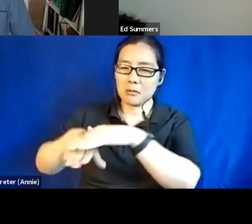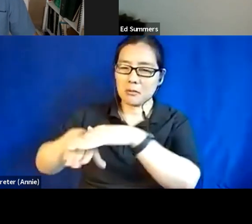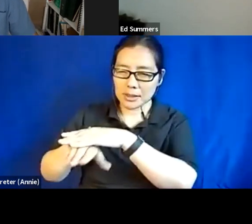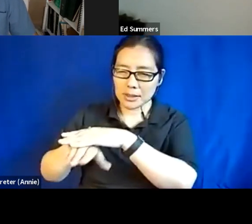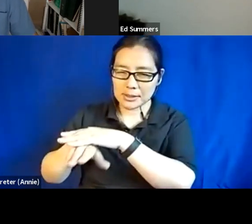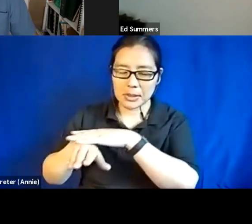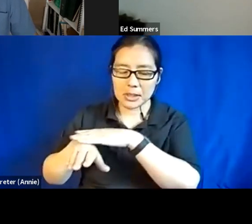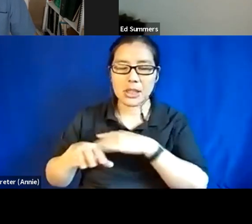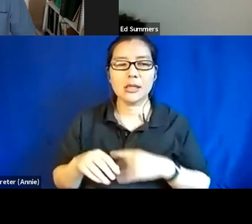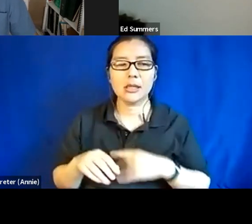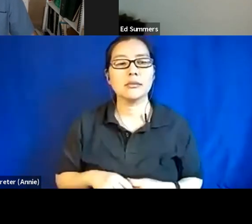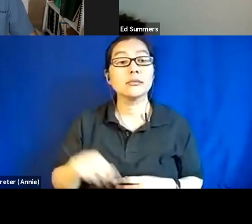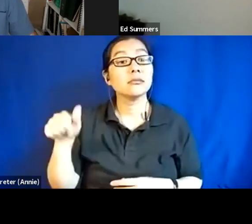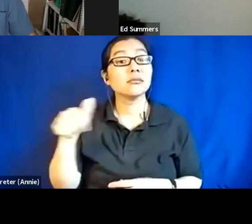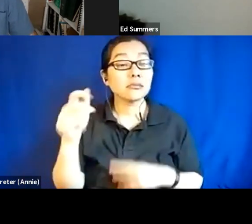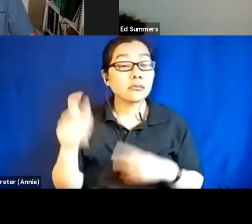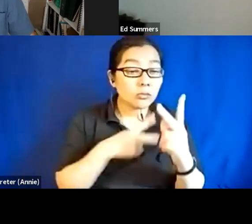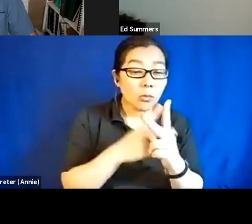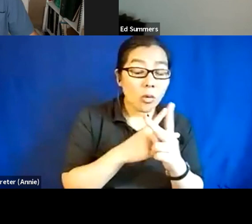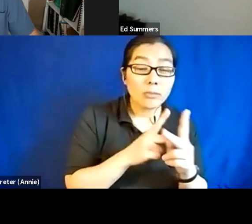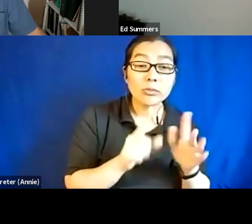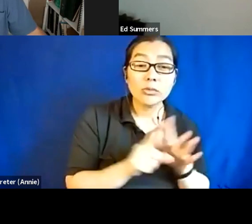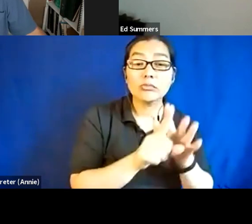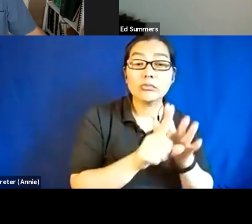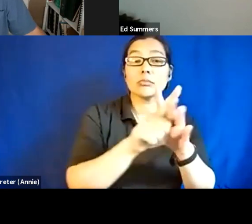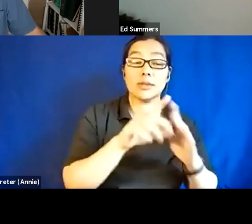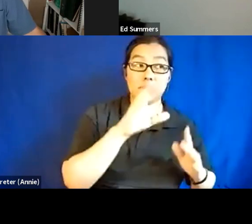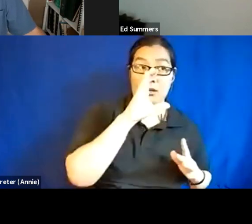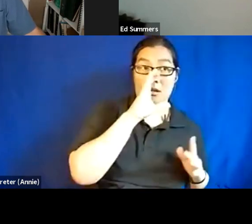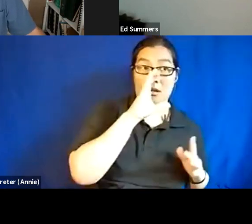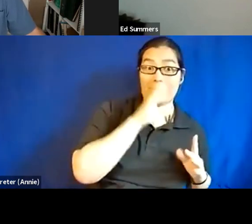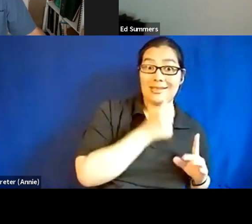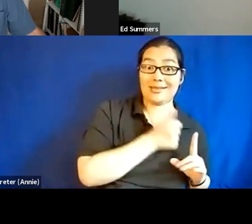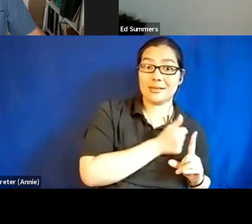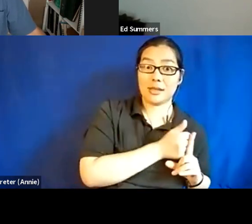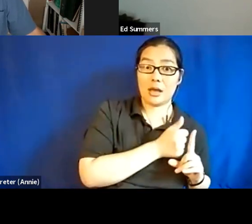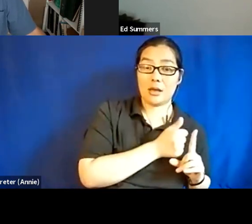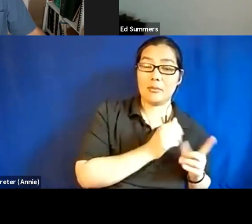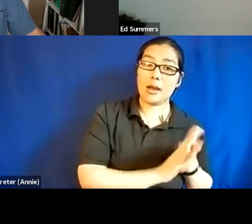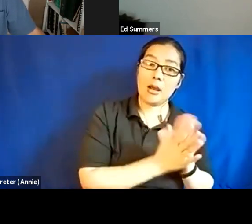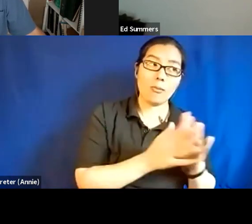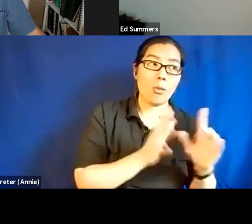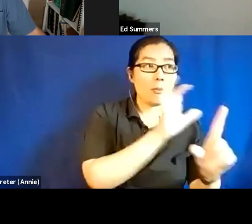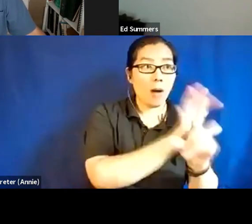forms come along like as comics become more and more mainstream and important for not just